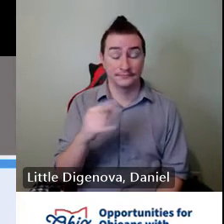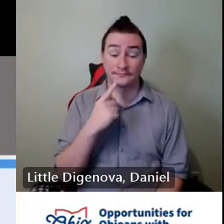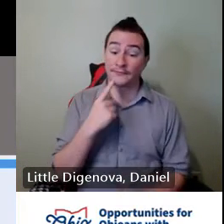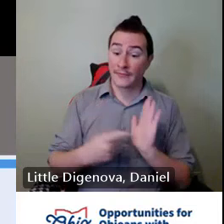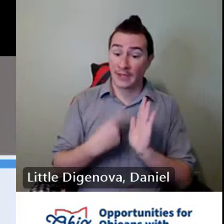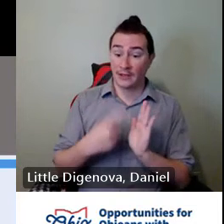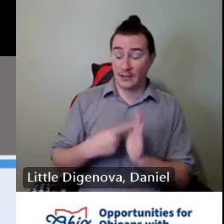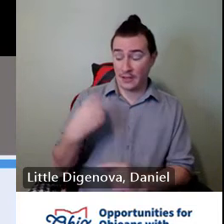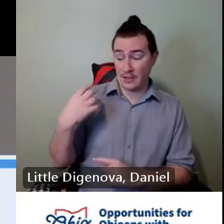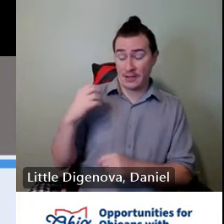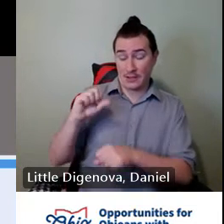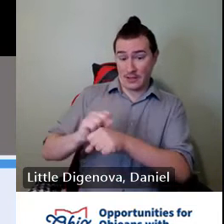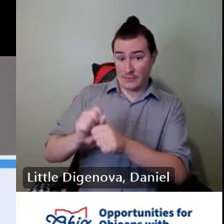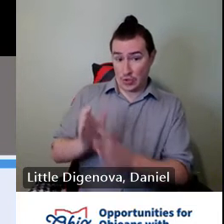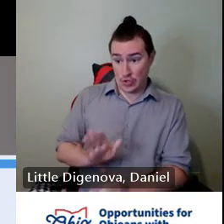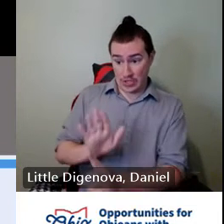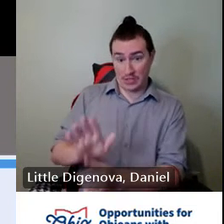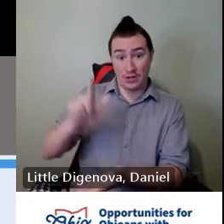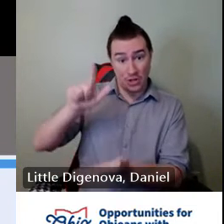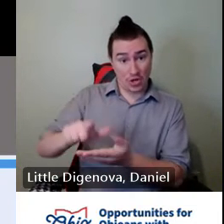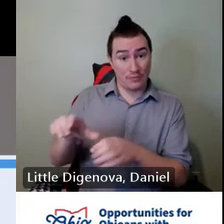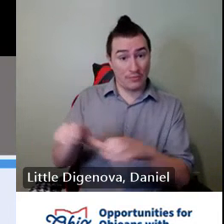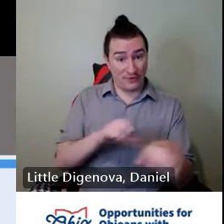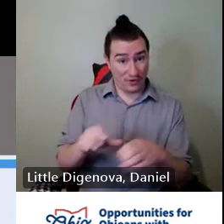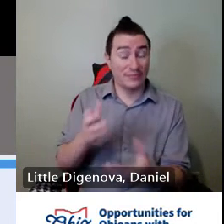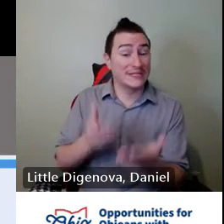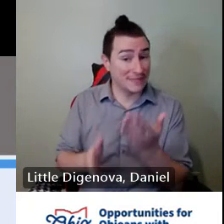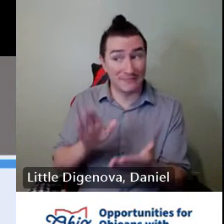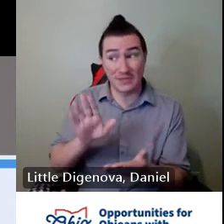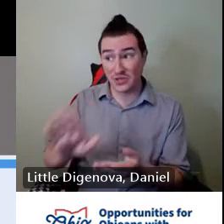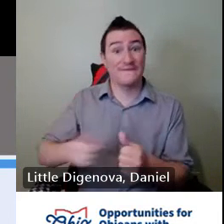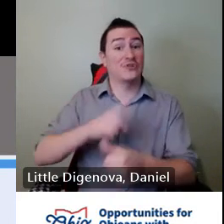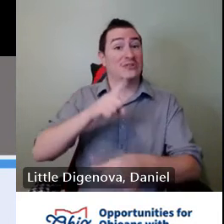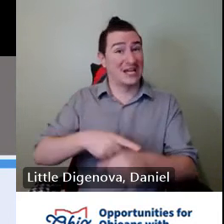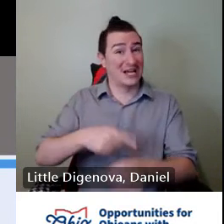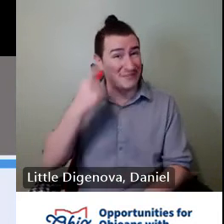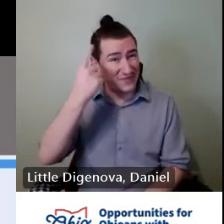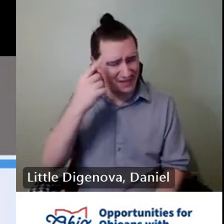their first indicator to themselves that their disability is impacting performance.